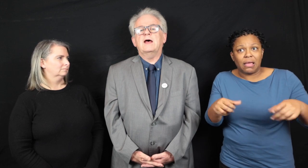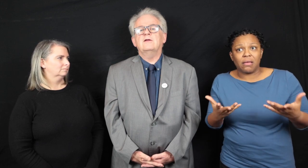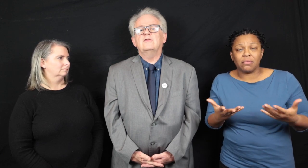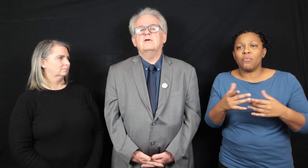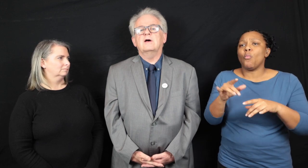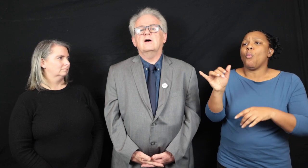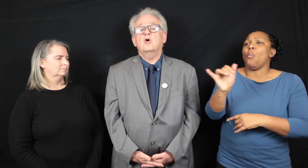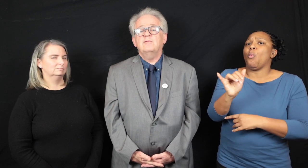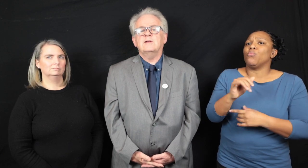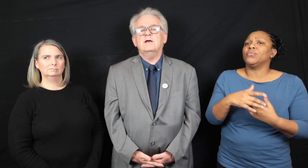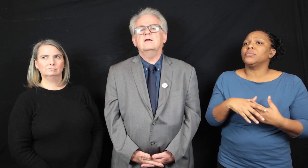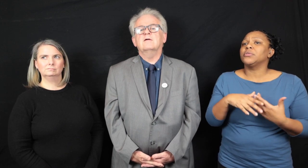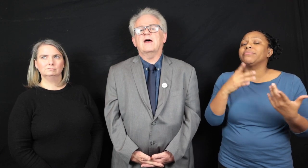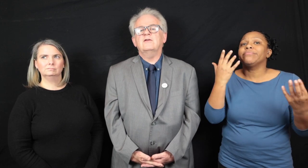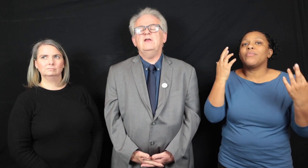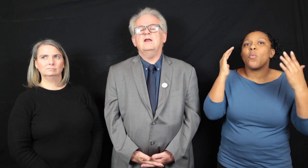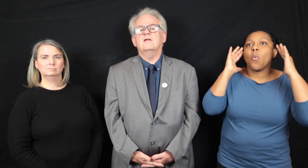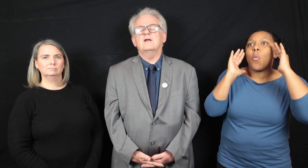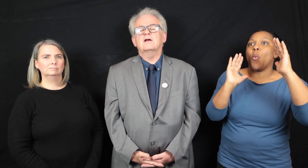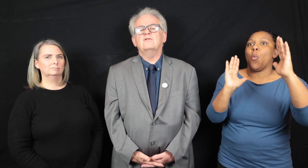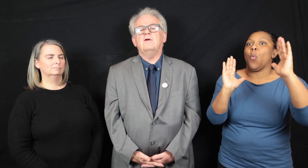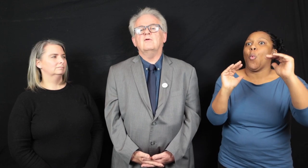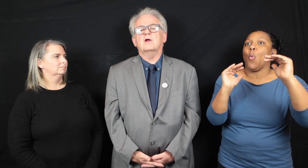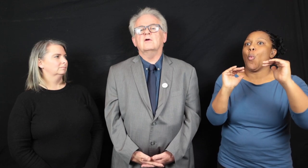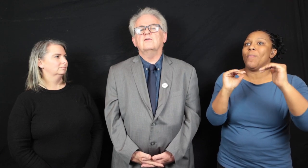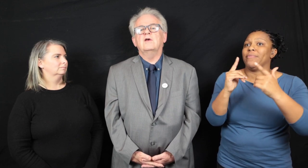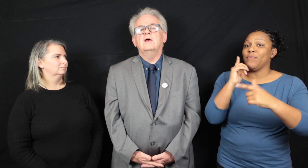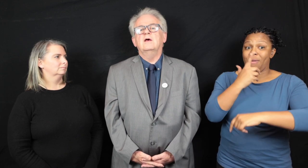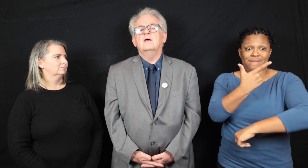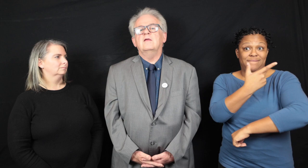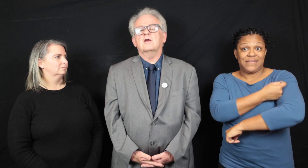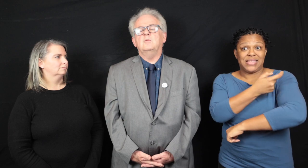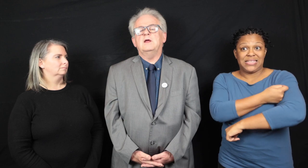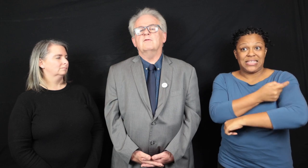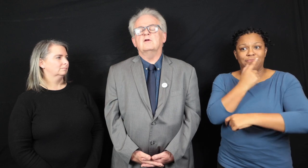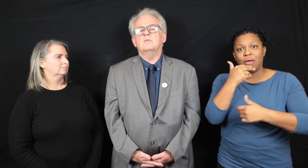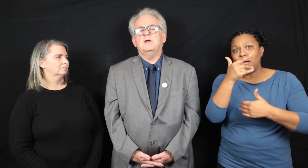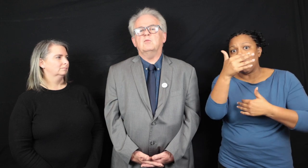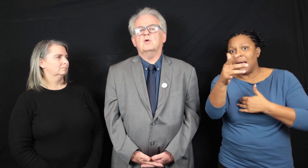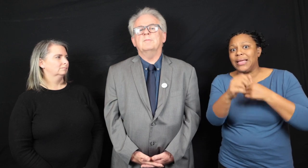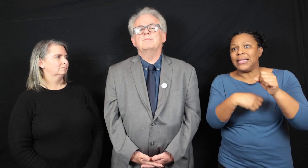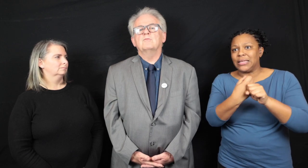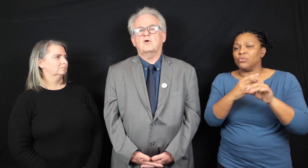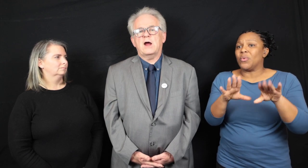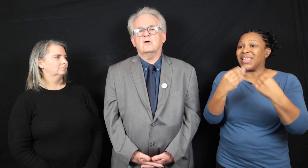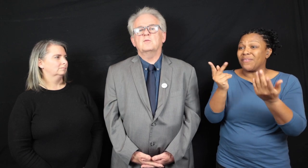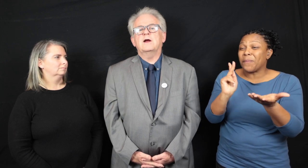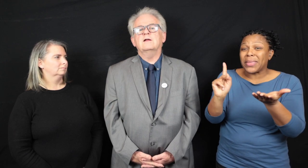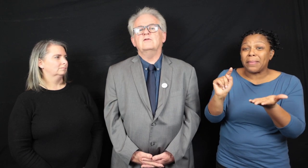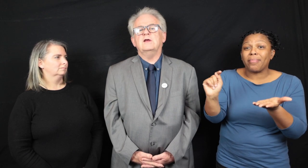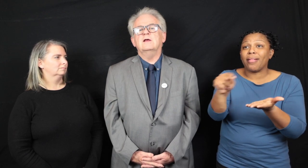hopefully a vaccine in the next few years that could be given to people prior to pregnancy.